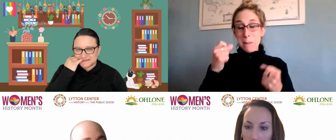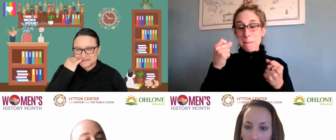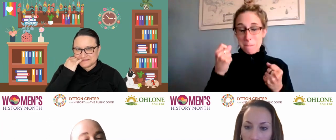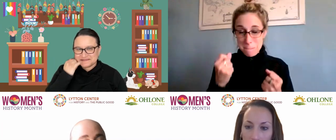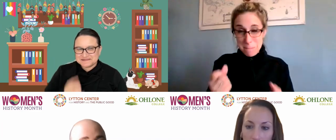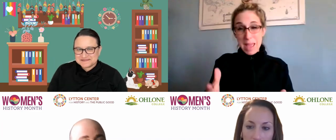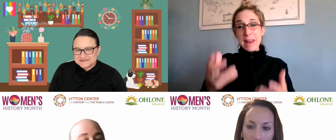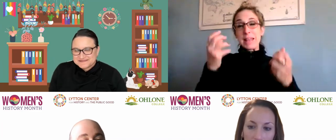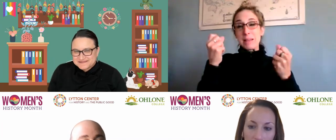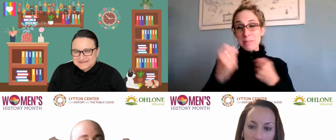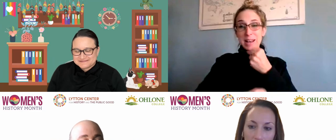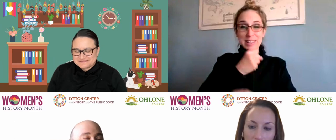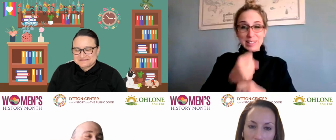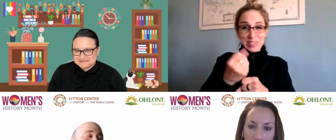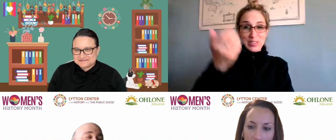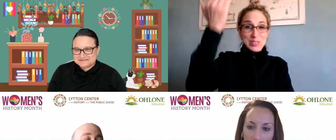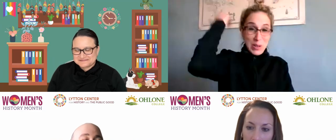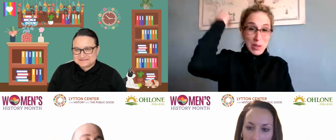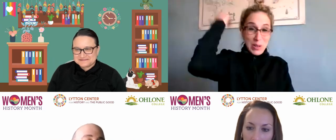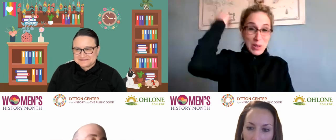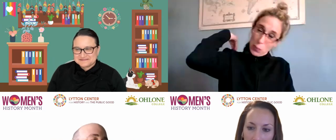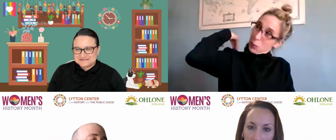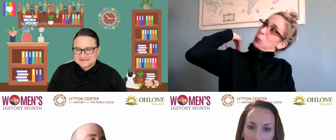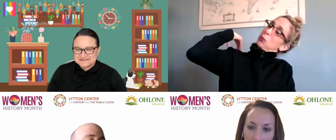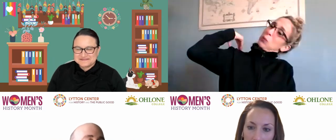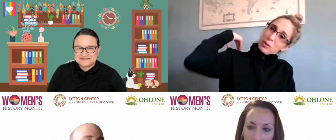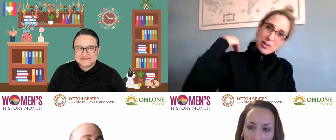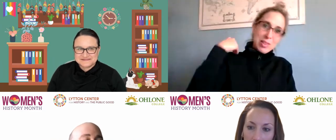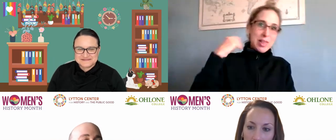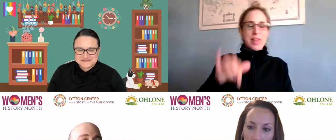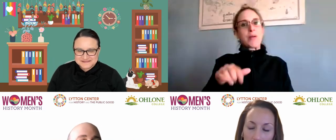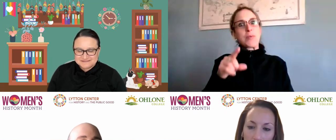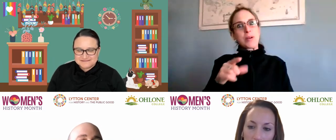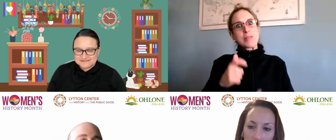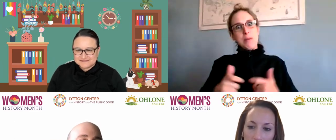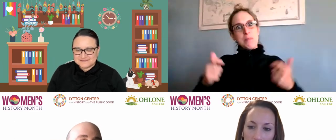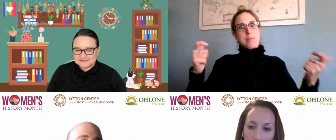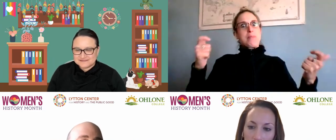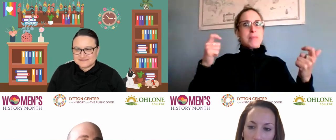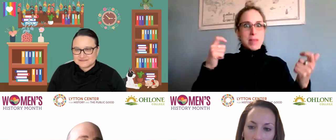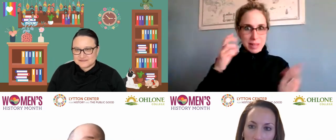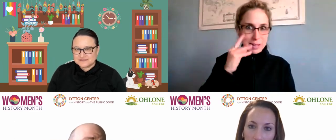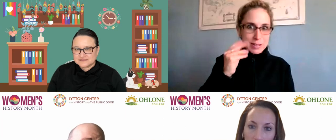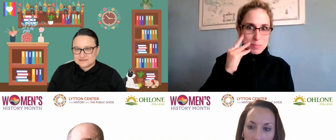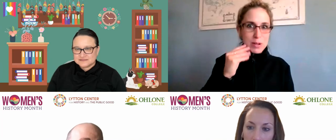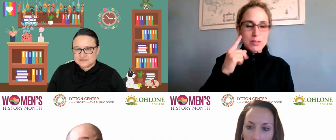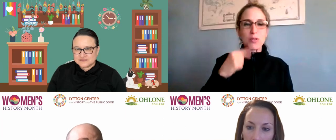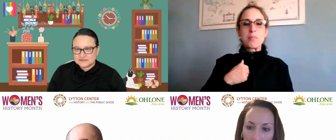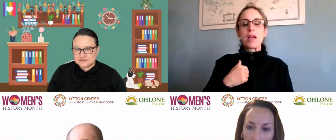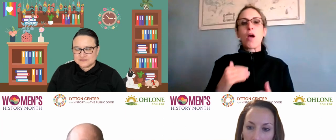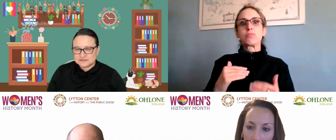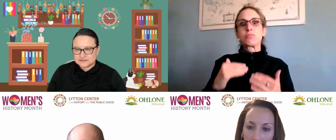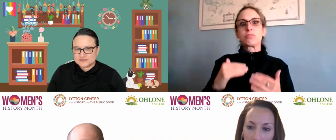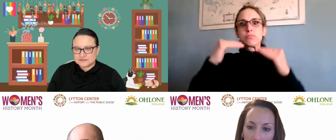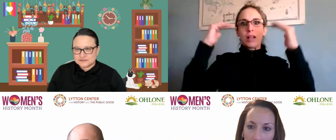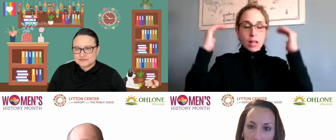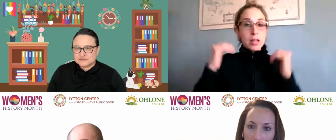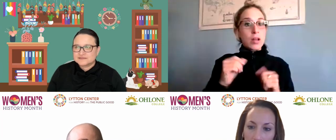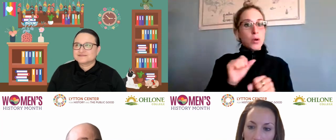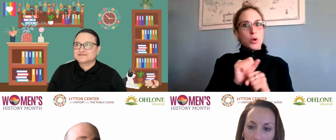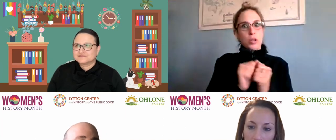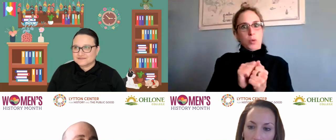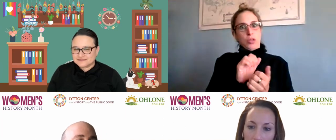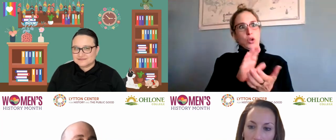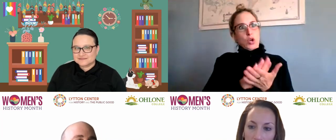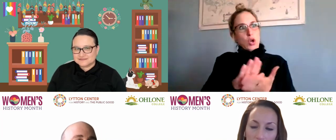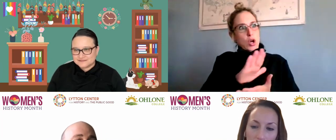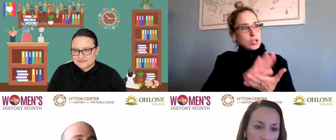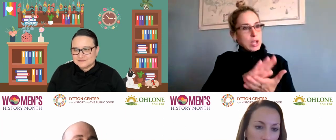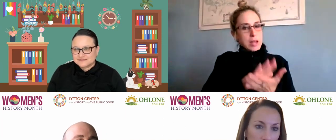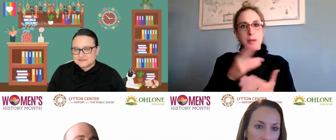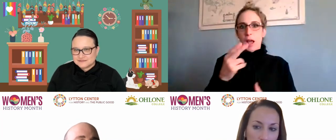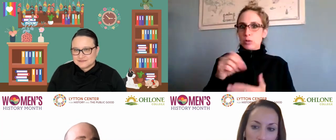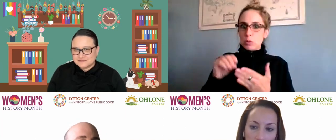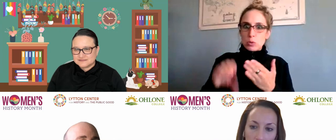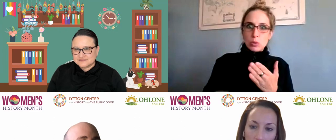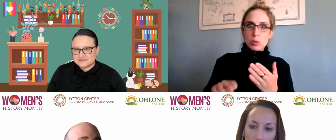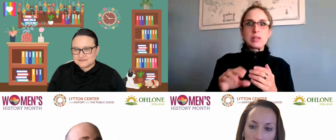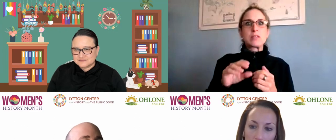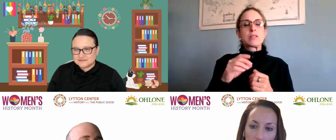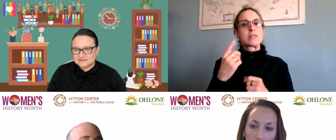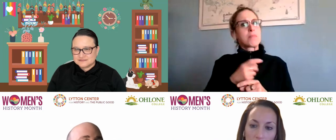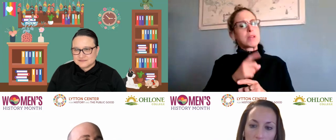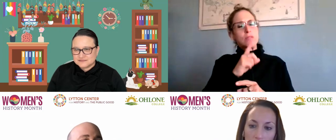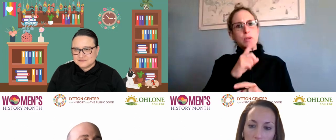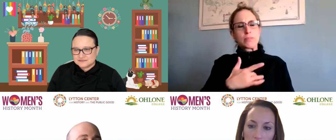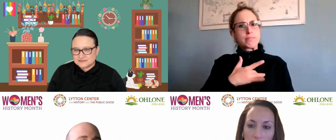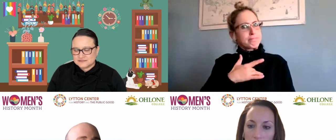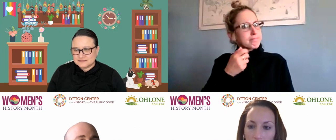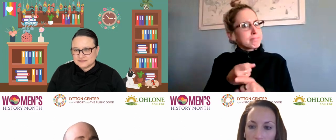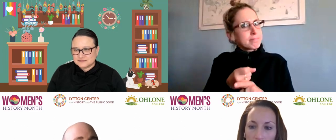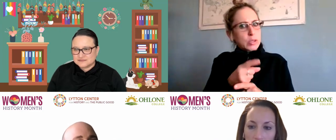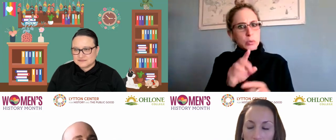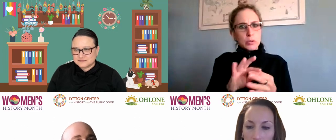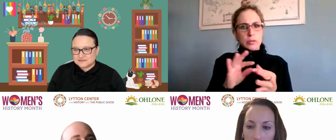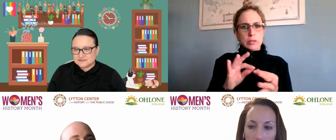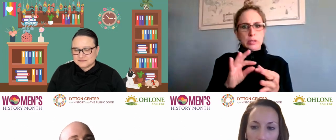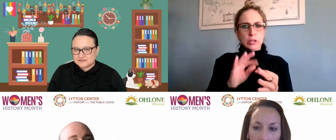Kyle Livie (he/him/his): long ago. It was a big formative experience for me and working there with the pre college academy that EAOP ran working with high school students and there's something that struck me as you were talking about your experience. As